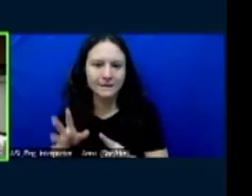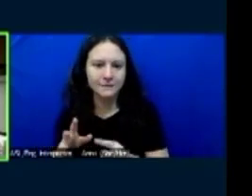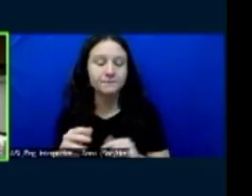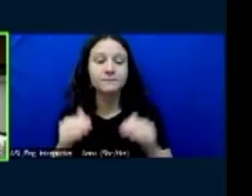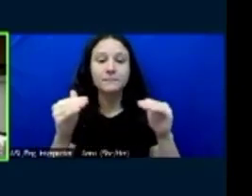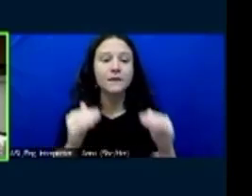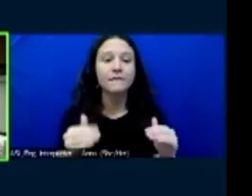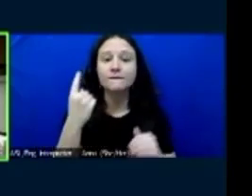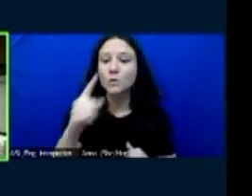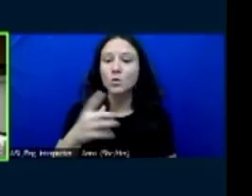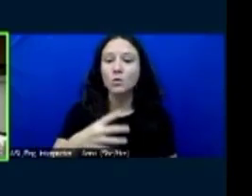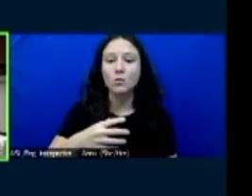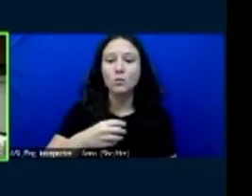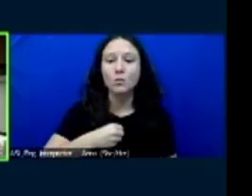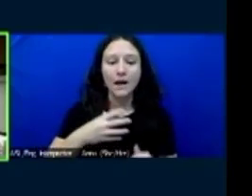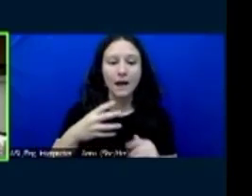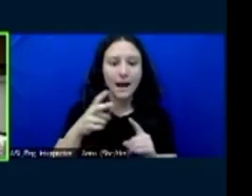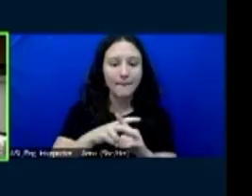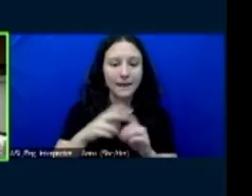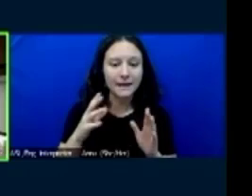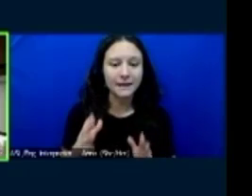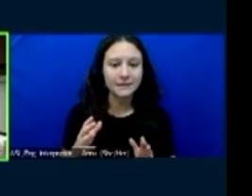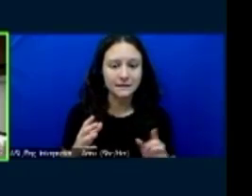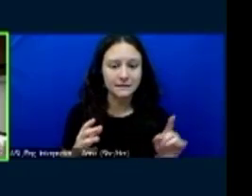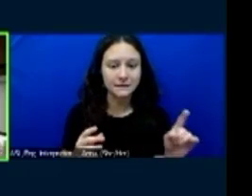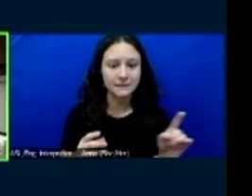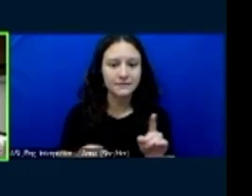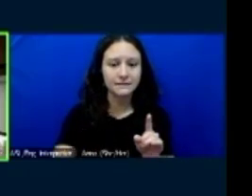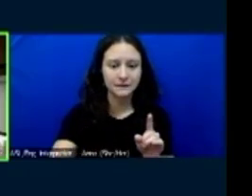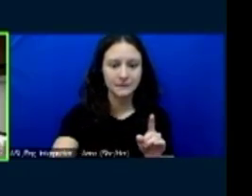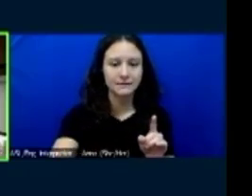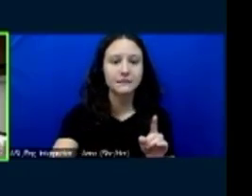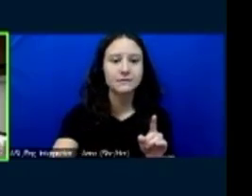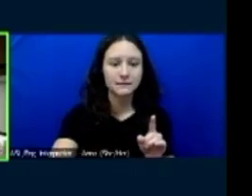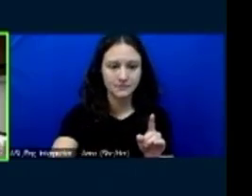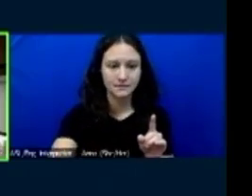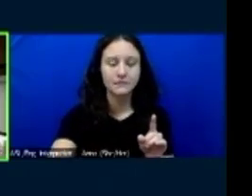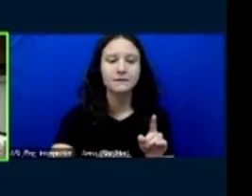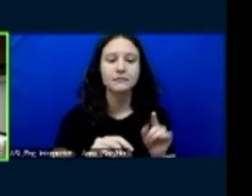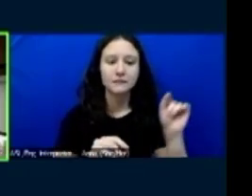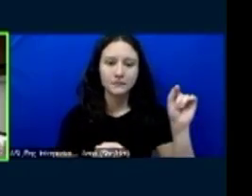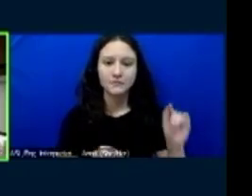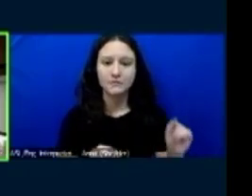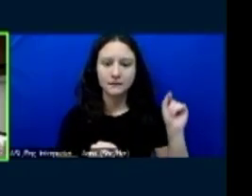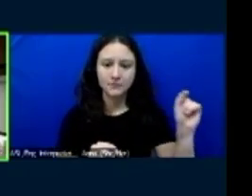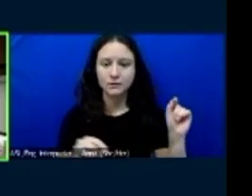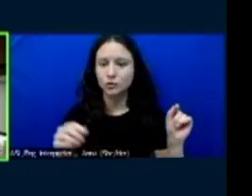looking at standard applications, reviewers were extremely good at guessing the race correctly.